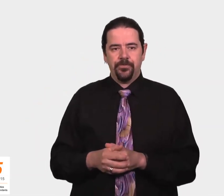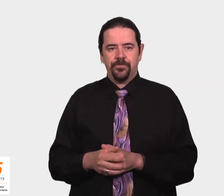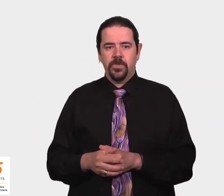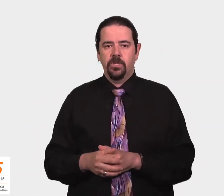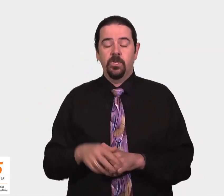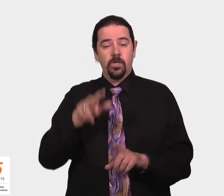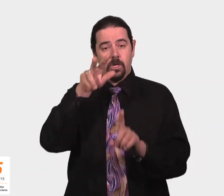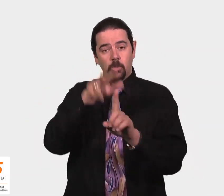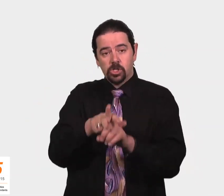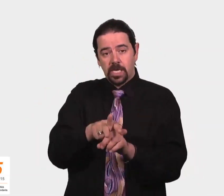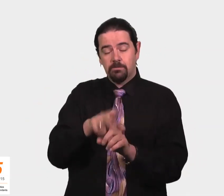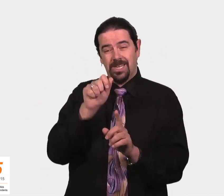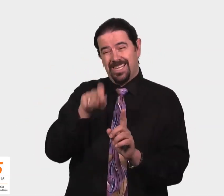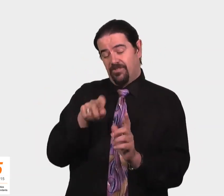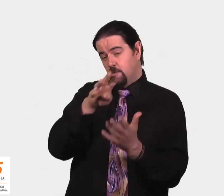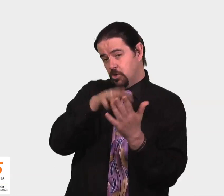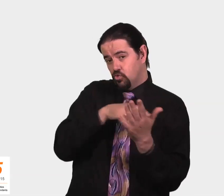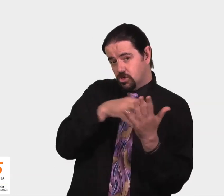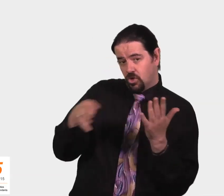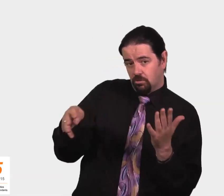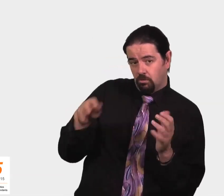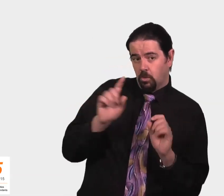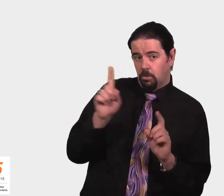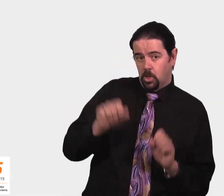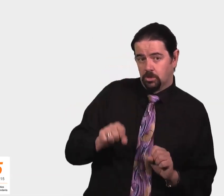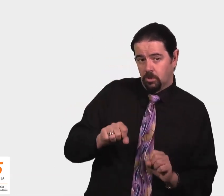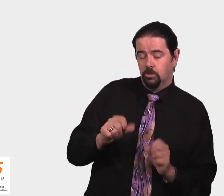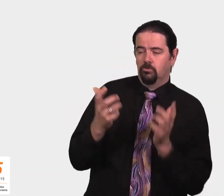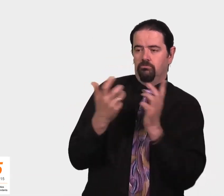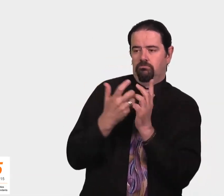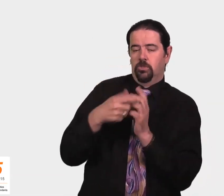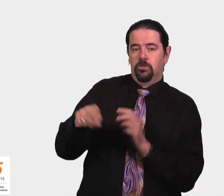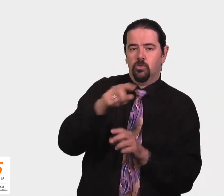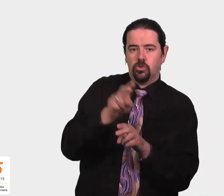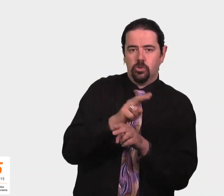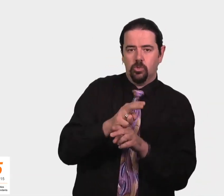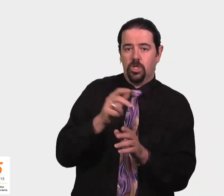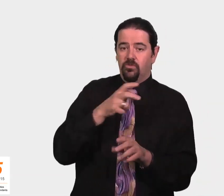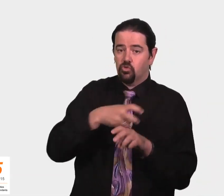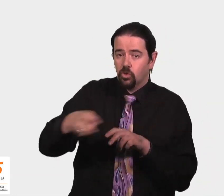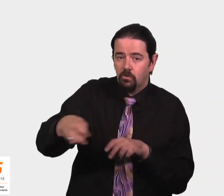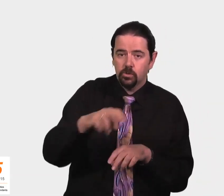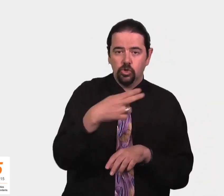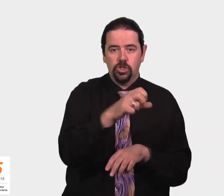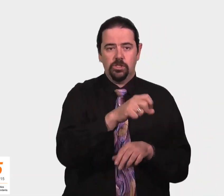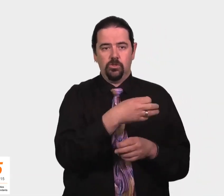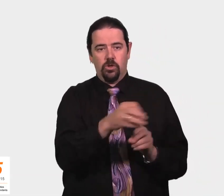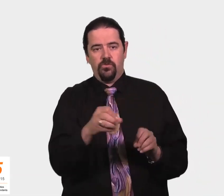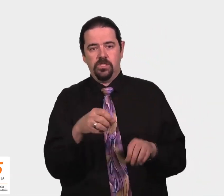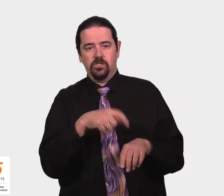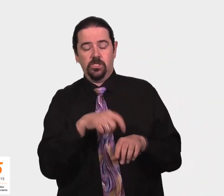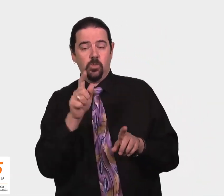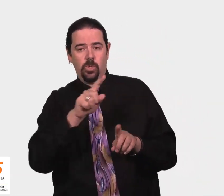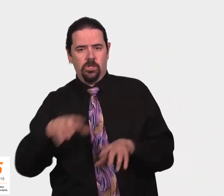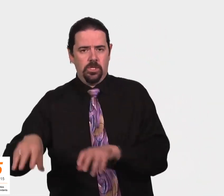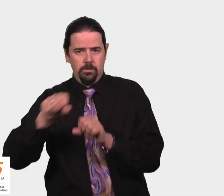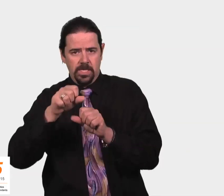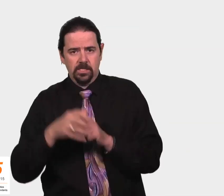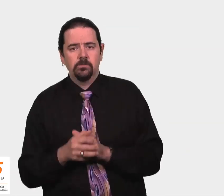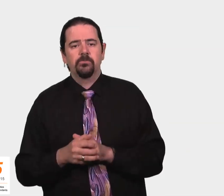Appointment times may be scheduled, or rescheduled, where possible, to accommodate those consumers who have to travel to CHS offices